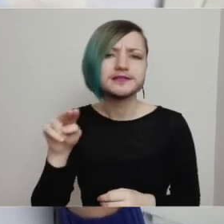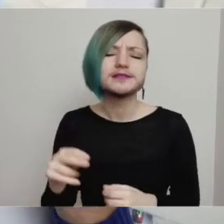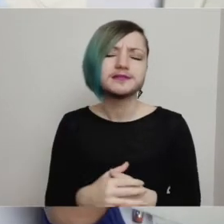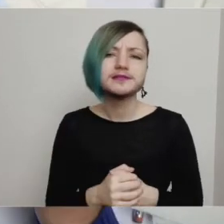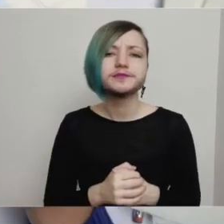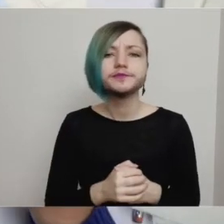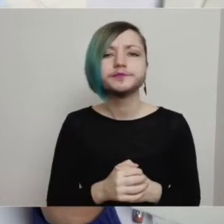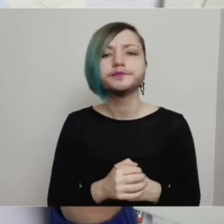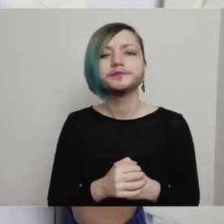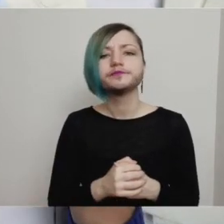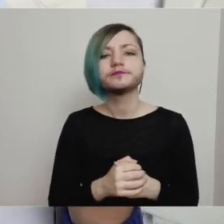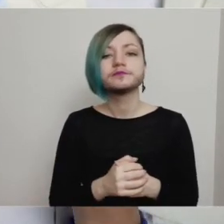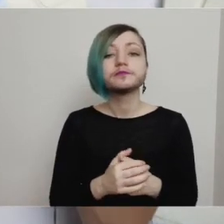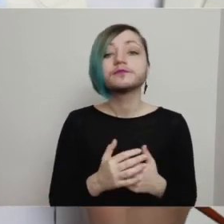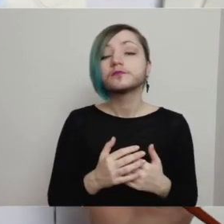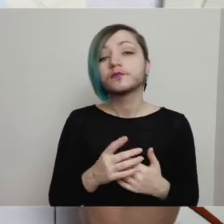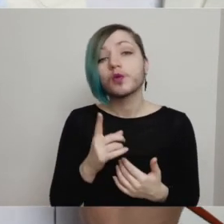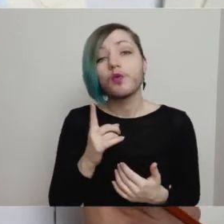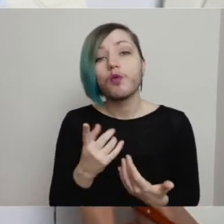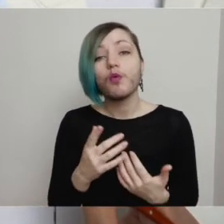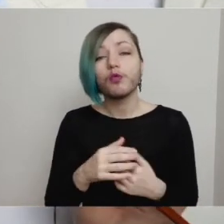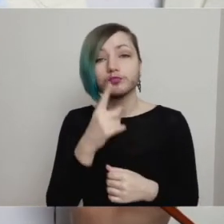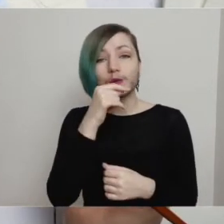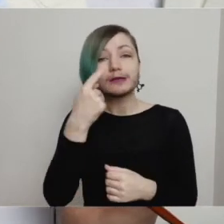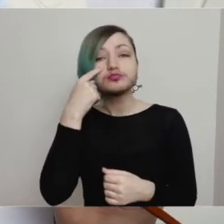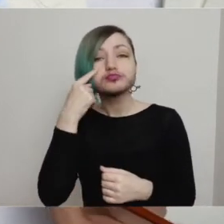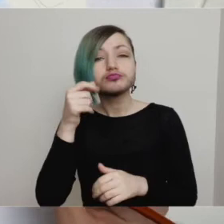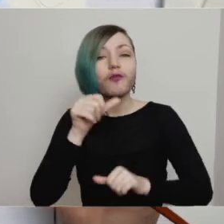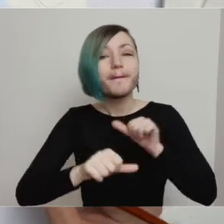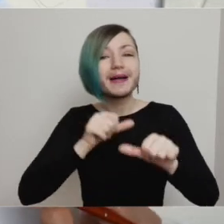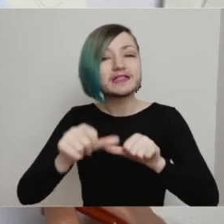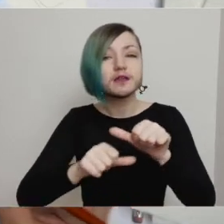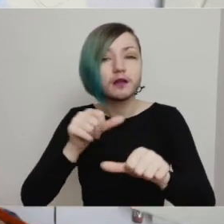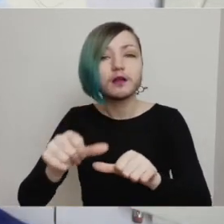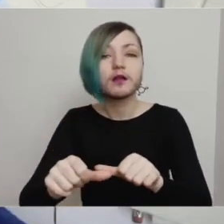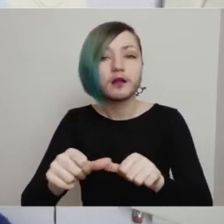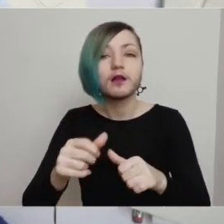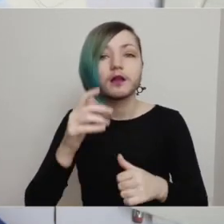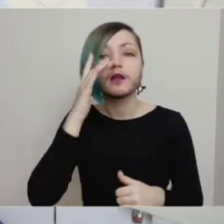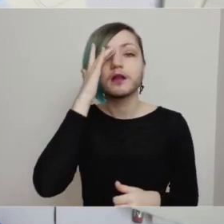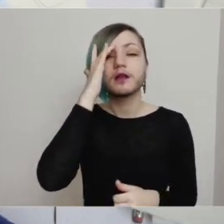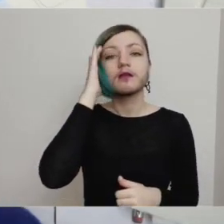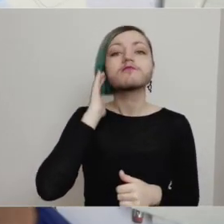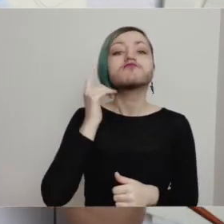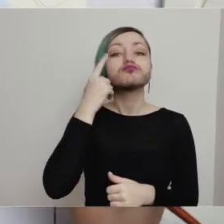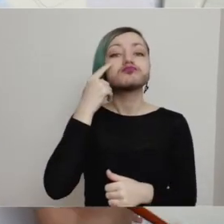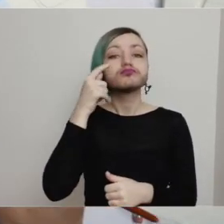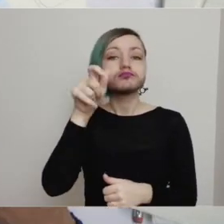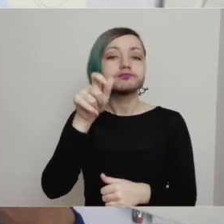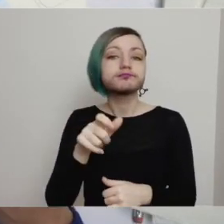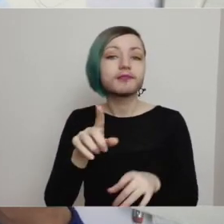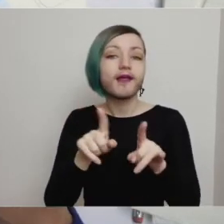or you could really take the patterns much further and look at someone like Jillian Ayers